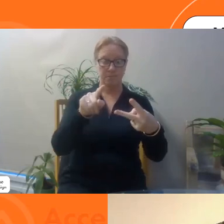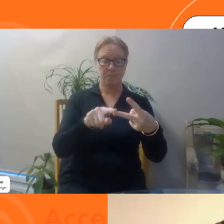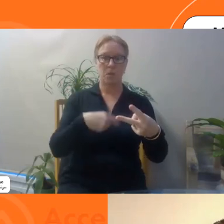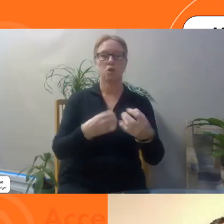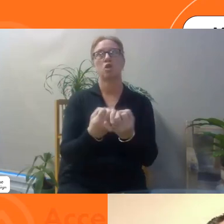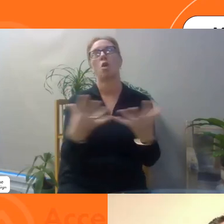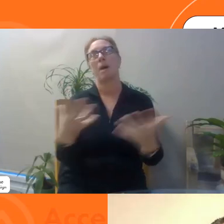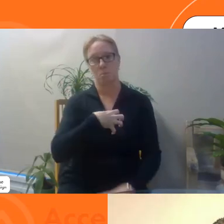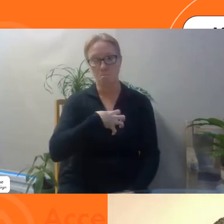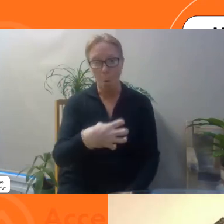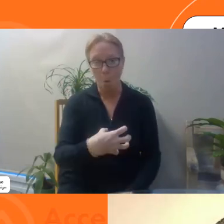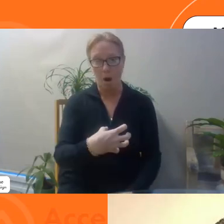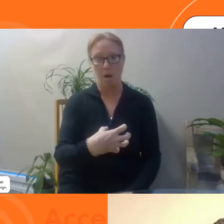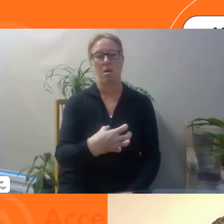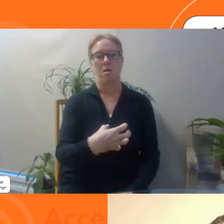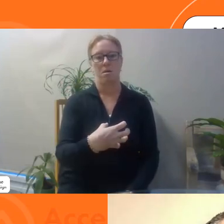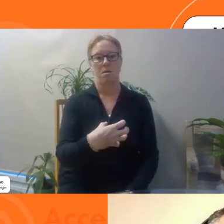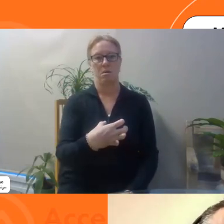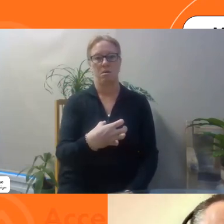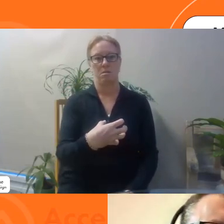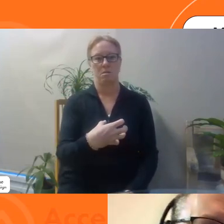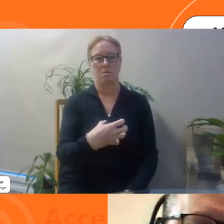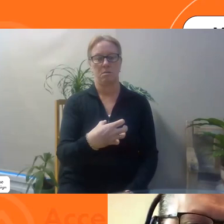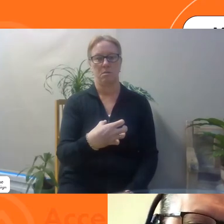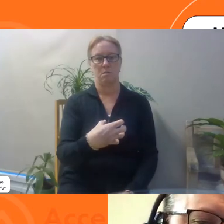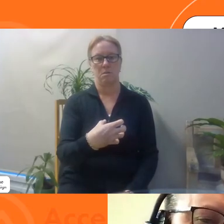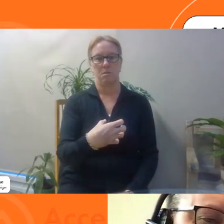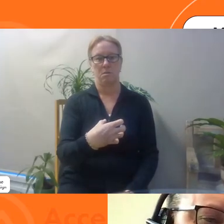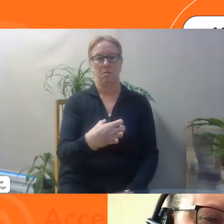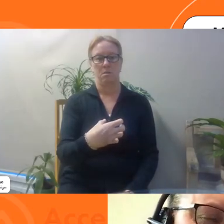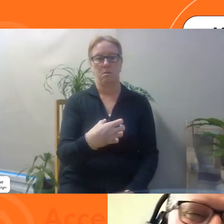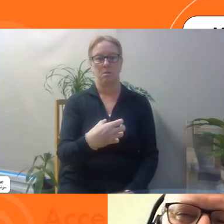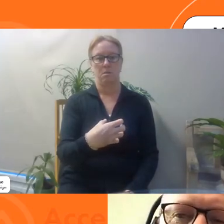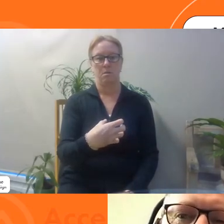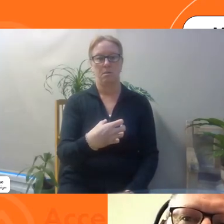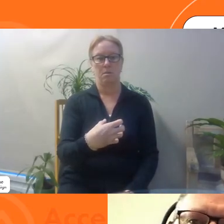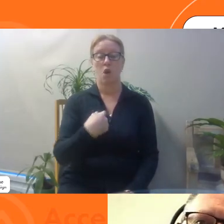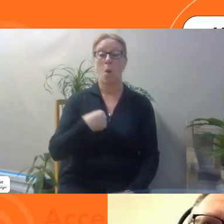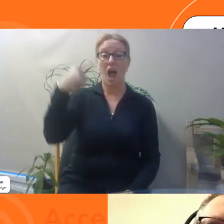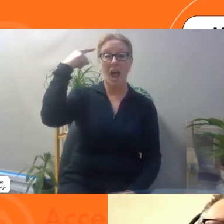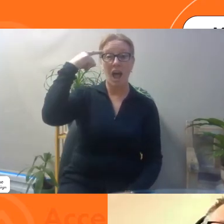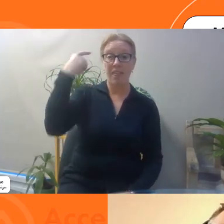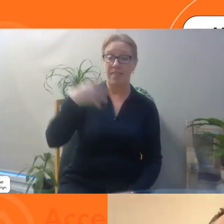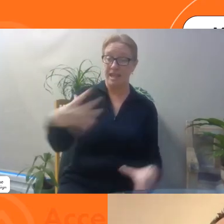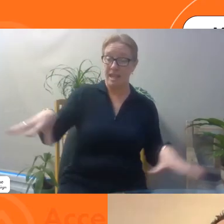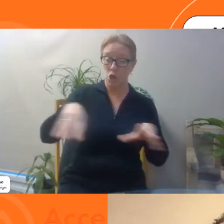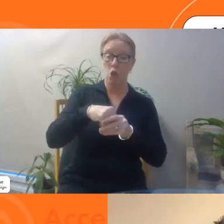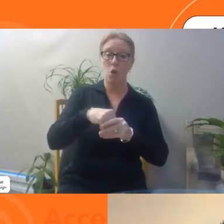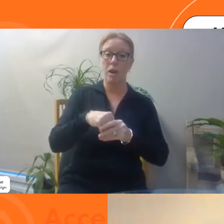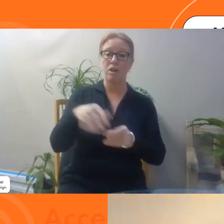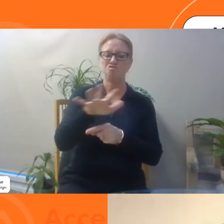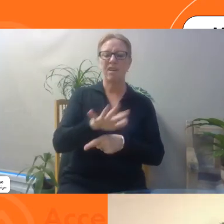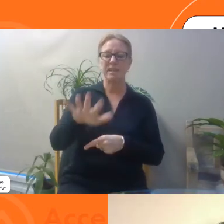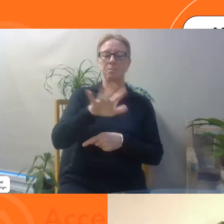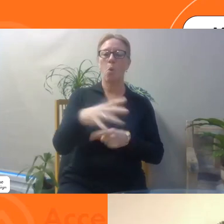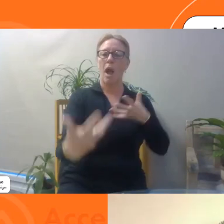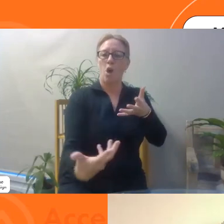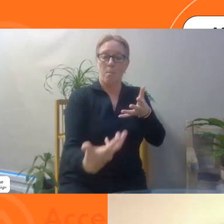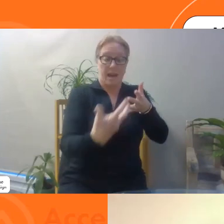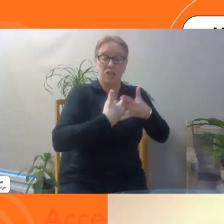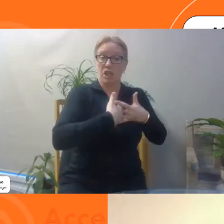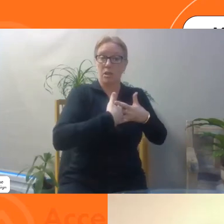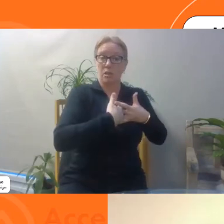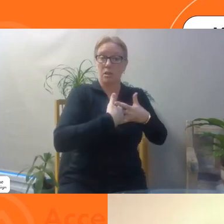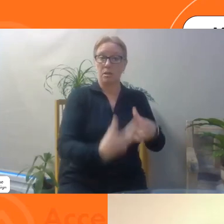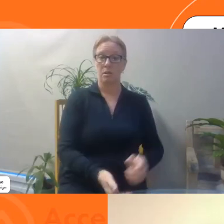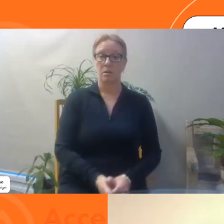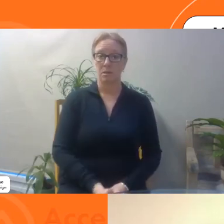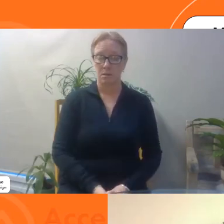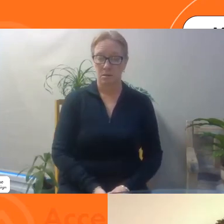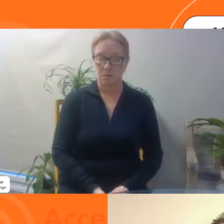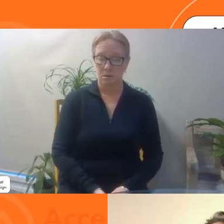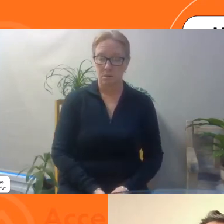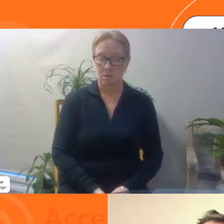to that. So I think including reasonable accommodation in a standard I think